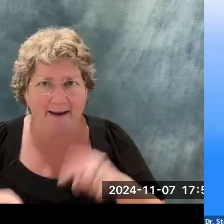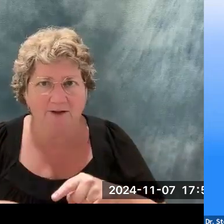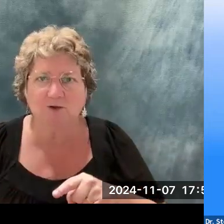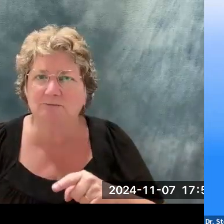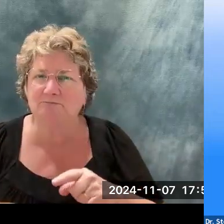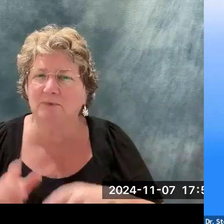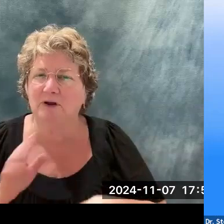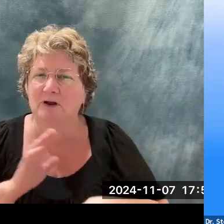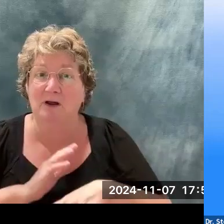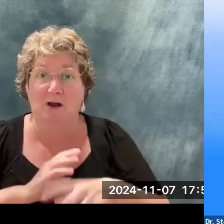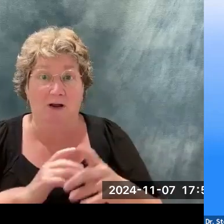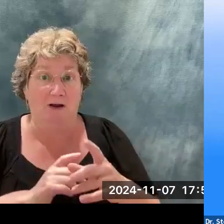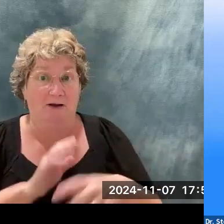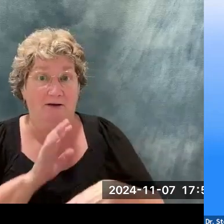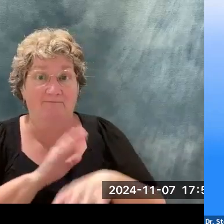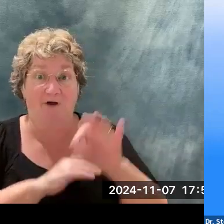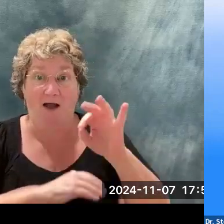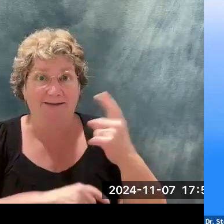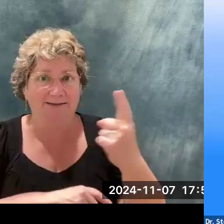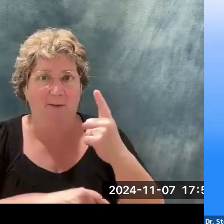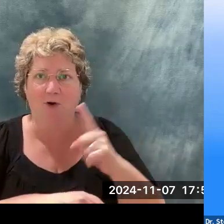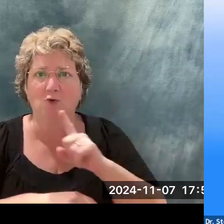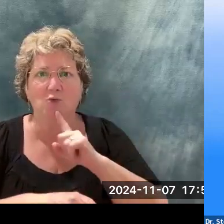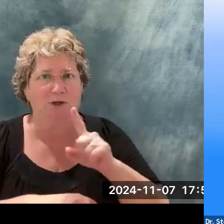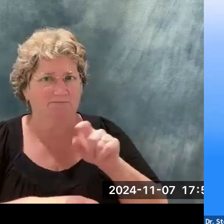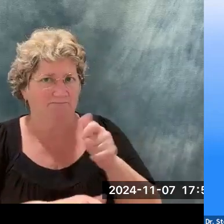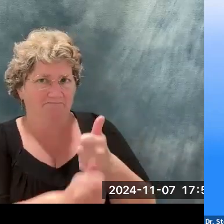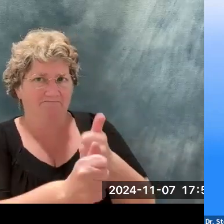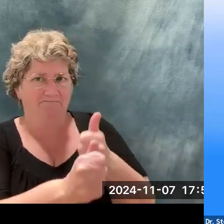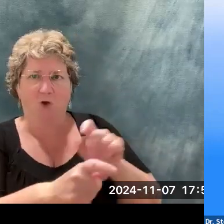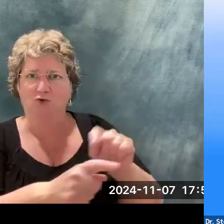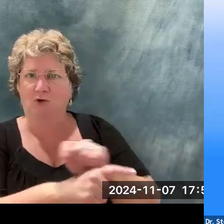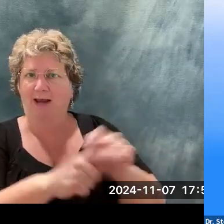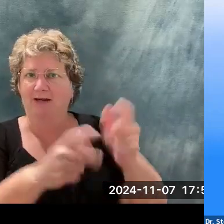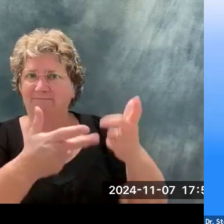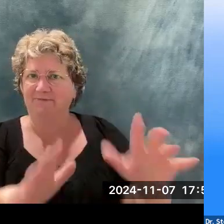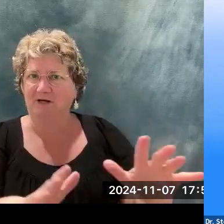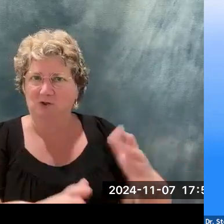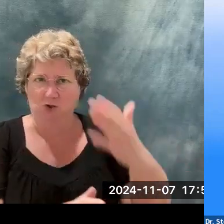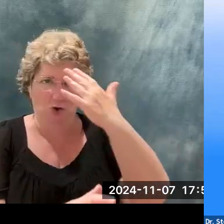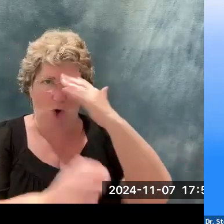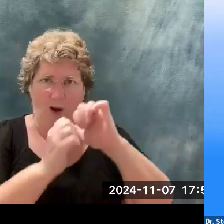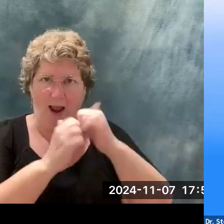They're going to ask you about your thoughts. If there are any coping skills, encourage you to